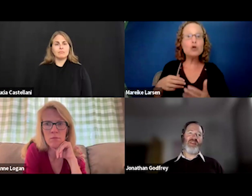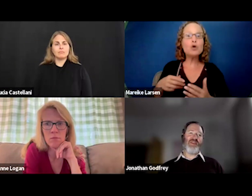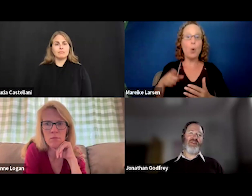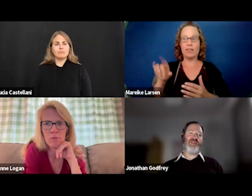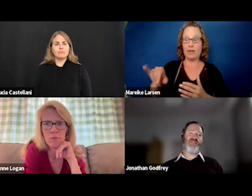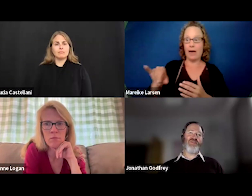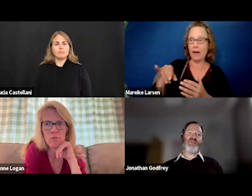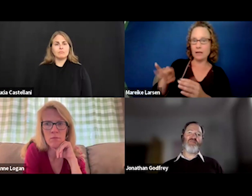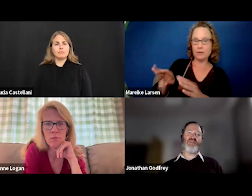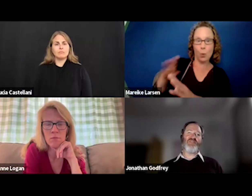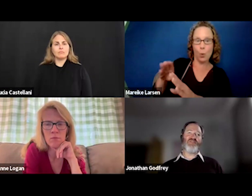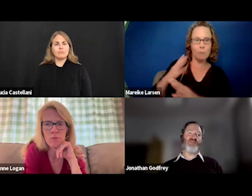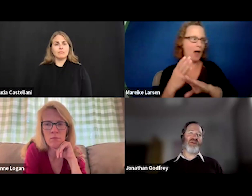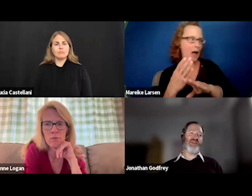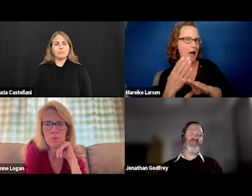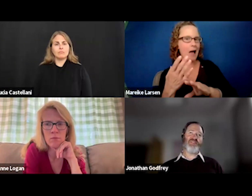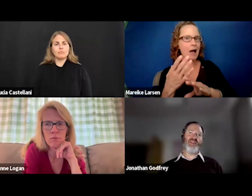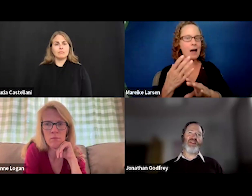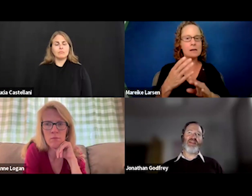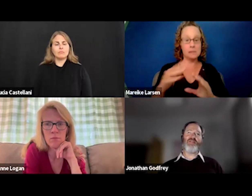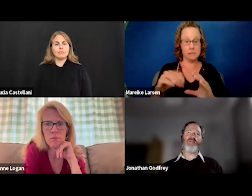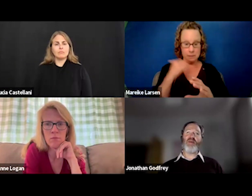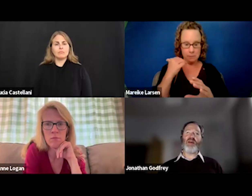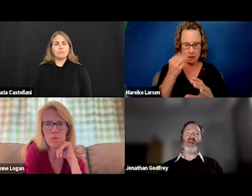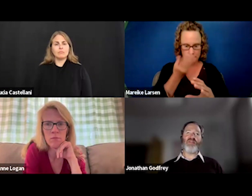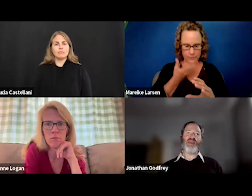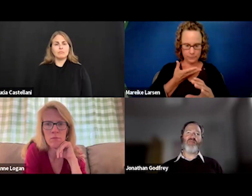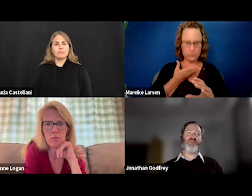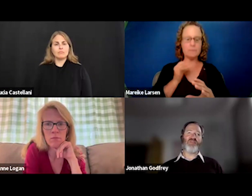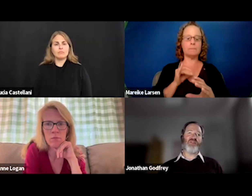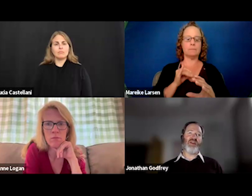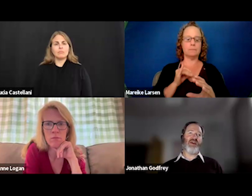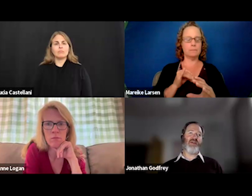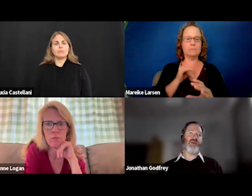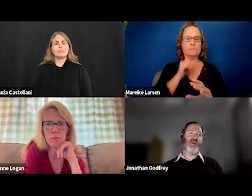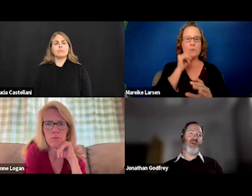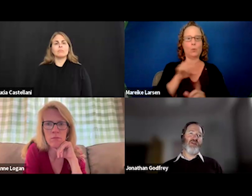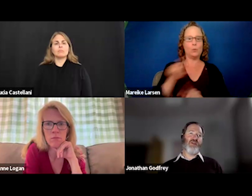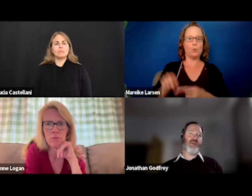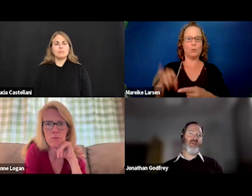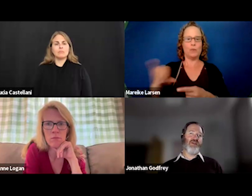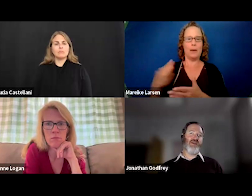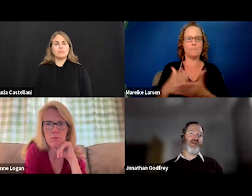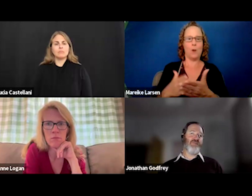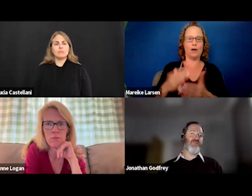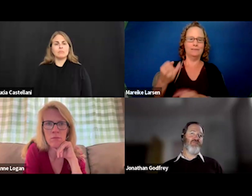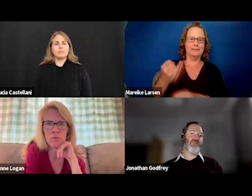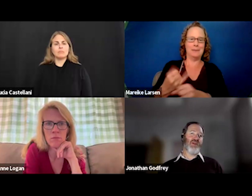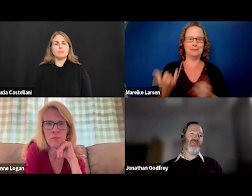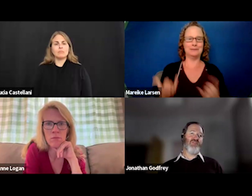is the message for me to steer clear of that part of campus